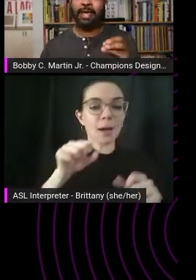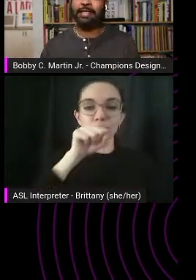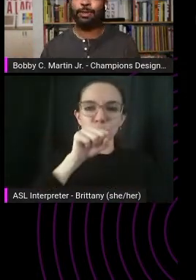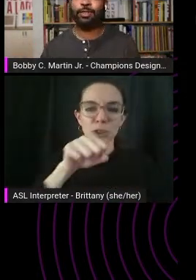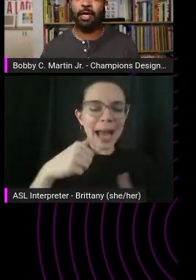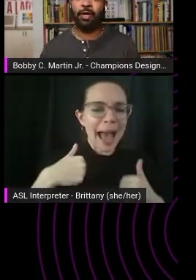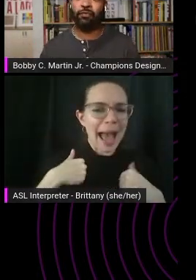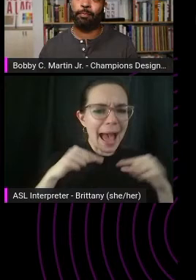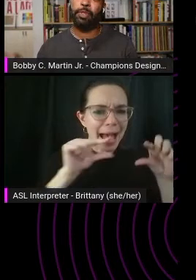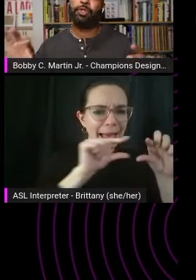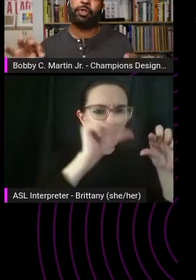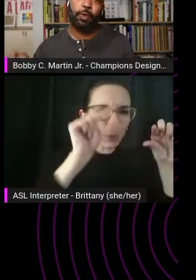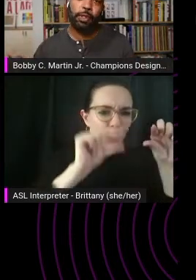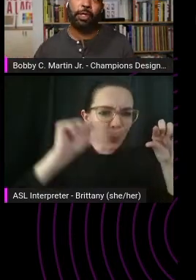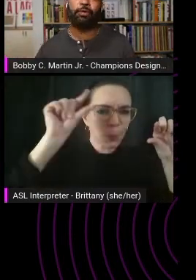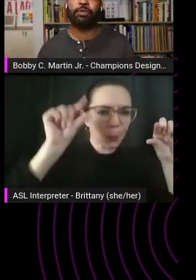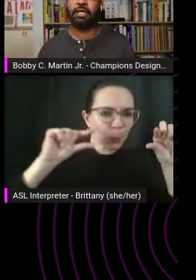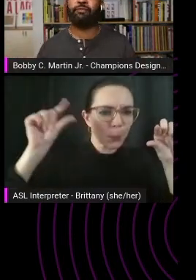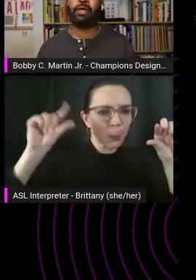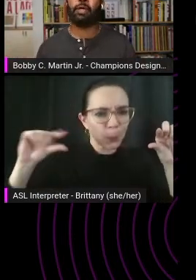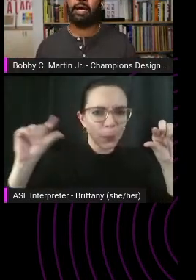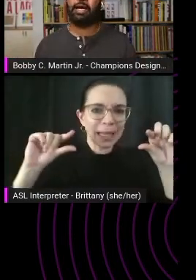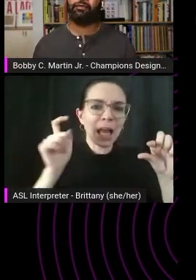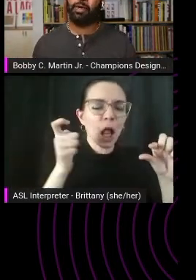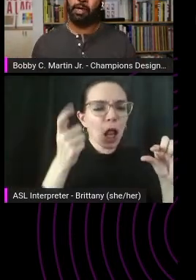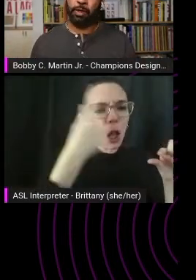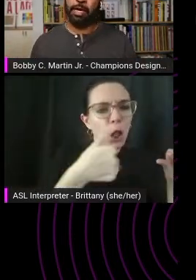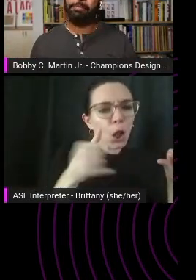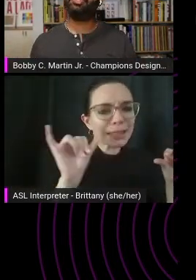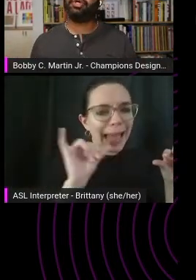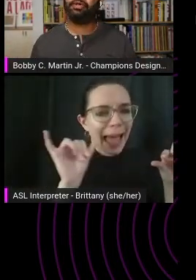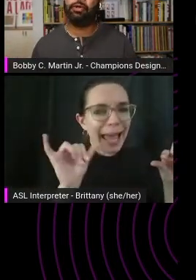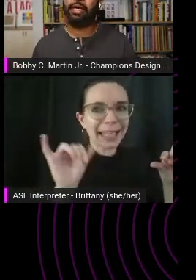hints of musical notes and it felt kind of musical